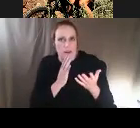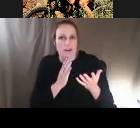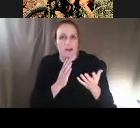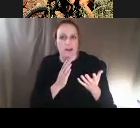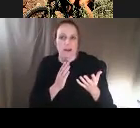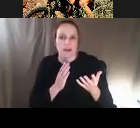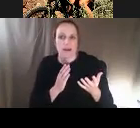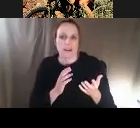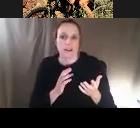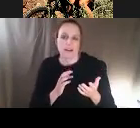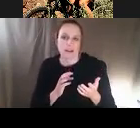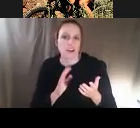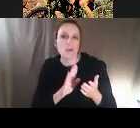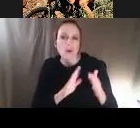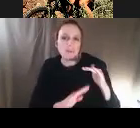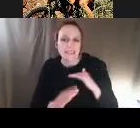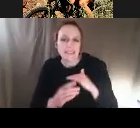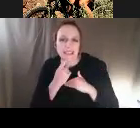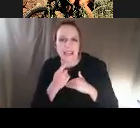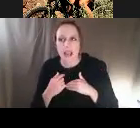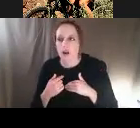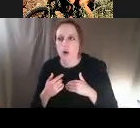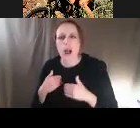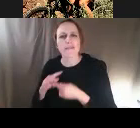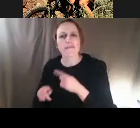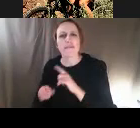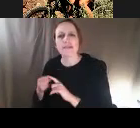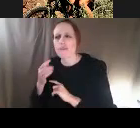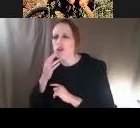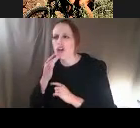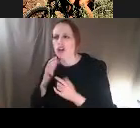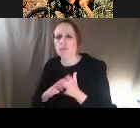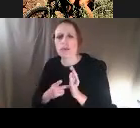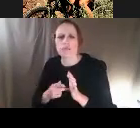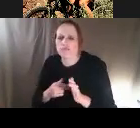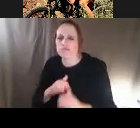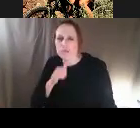because you have friends of color, however you kind of look at those but that racial oppression is